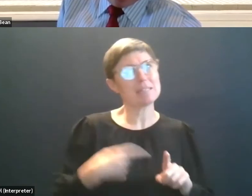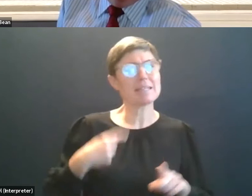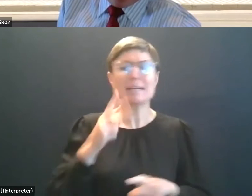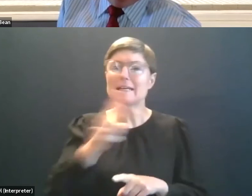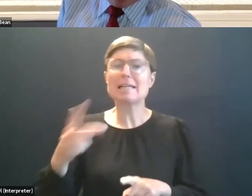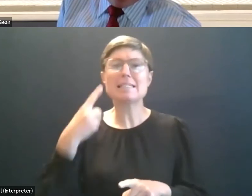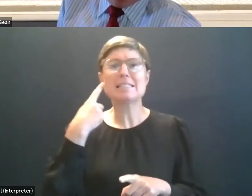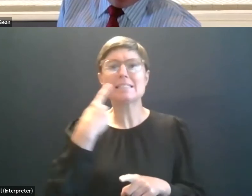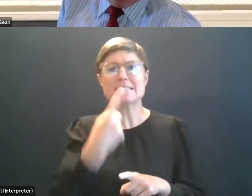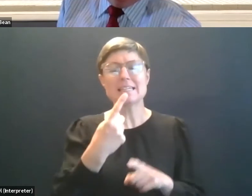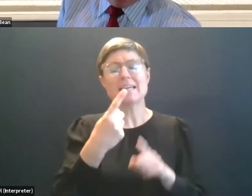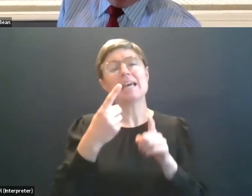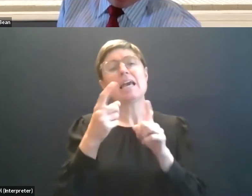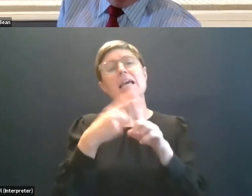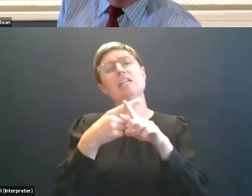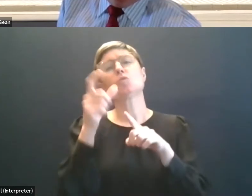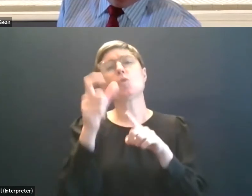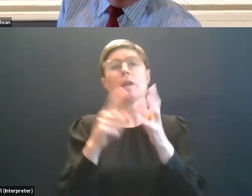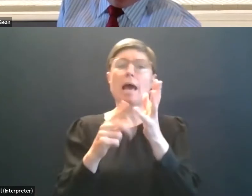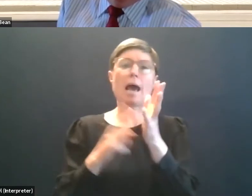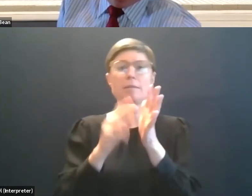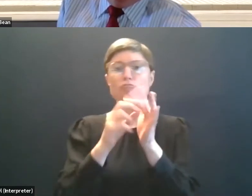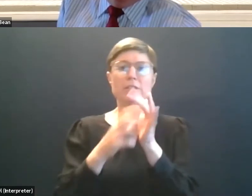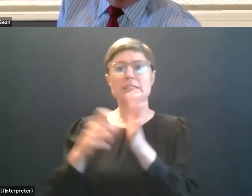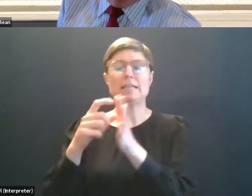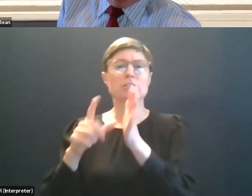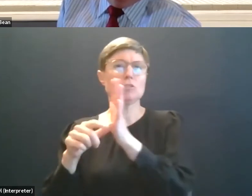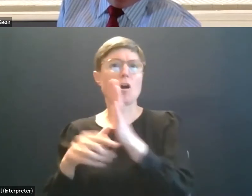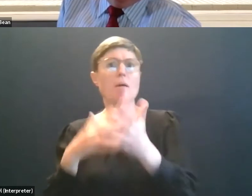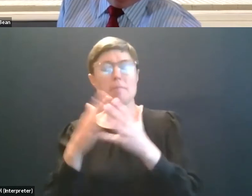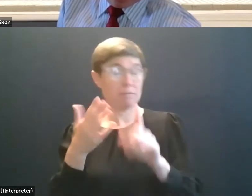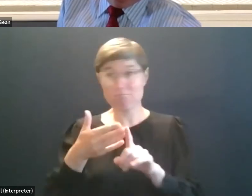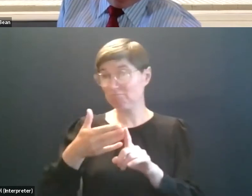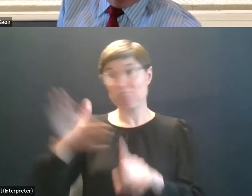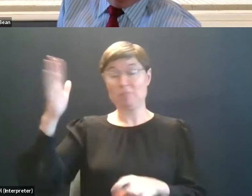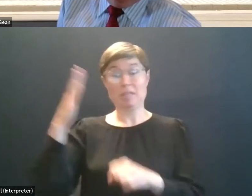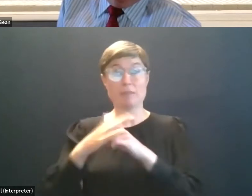But it does feel as though we are living through a real moment in history here and I wanted